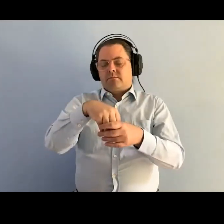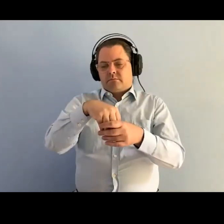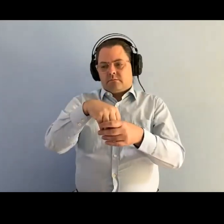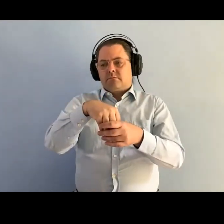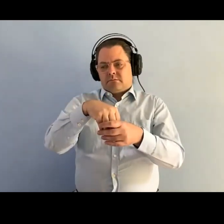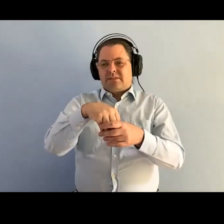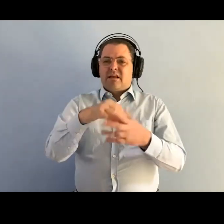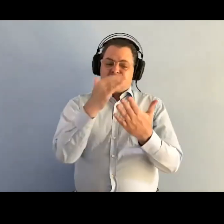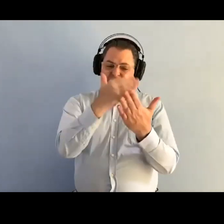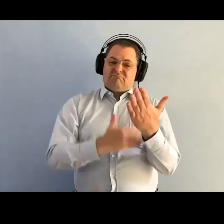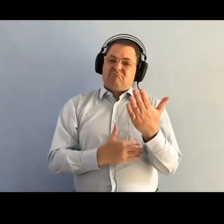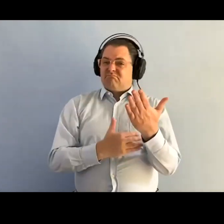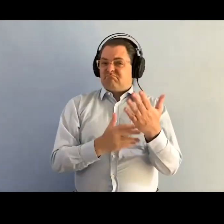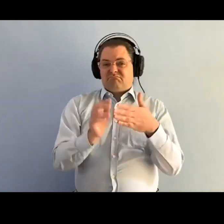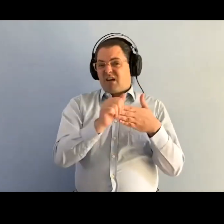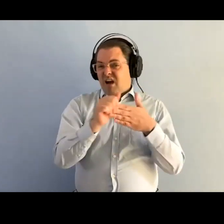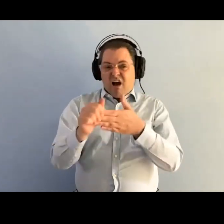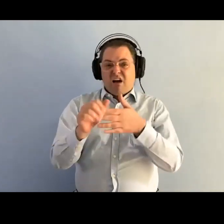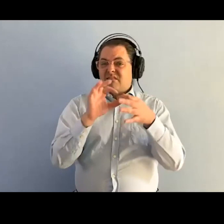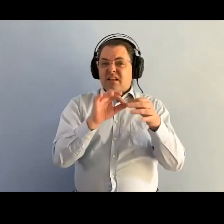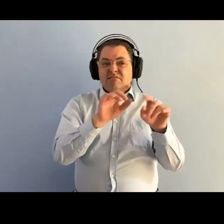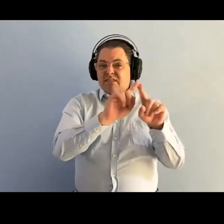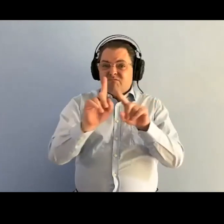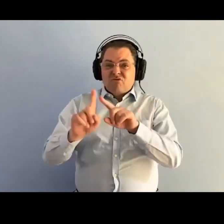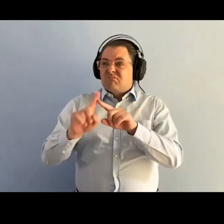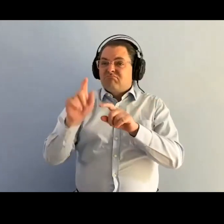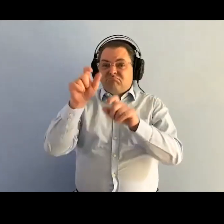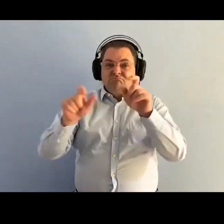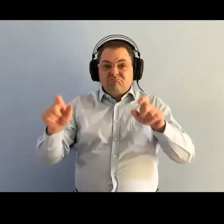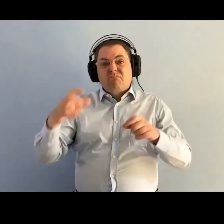on disability considerations in COVID-19 vaccination.